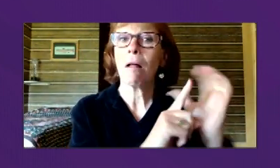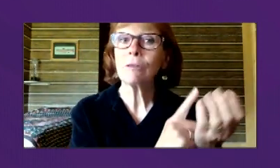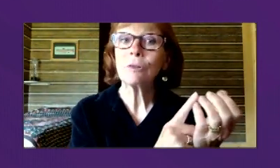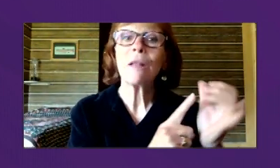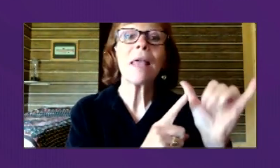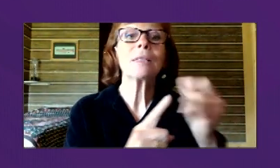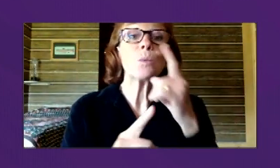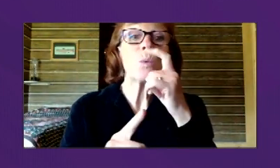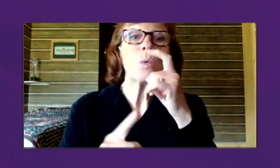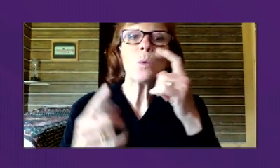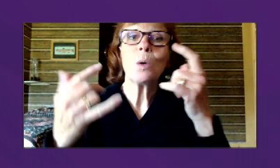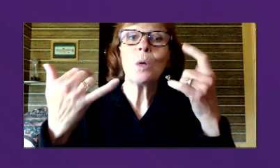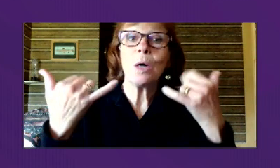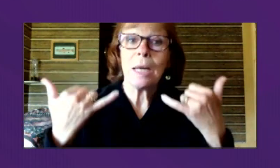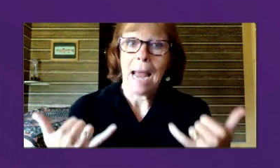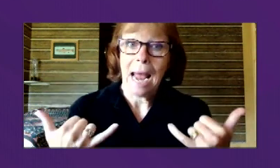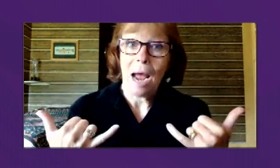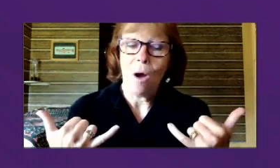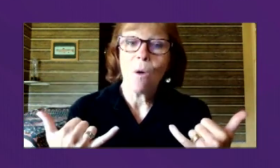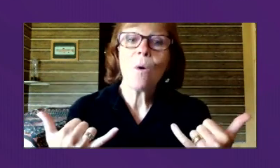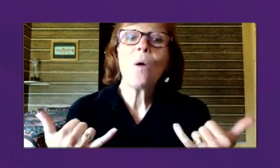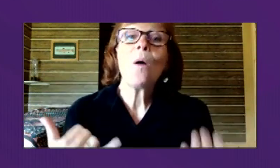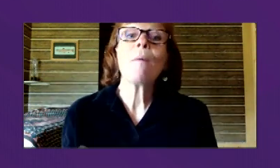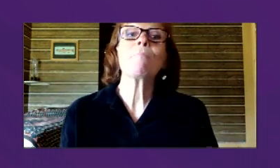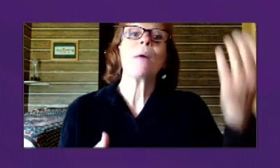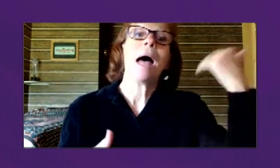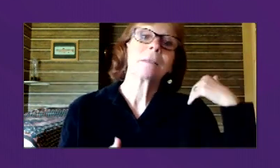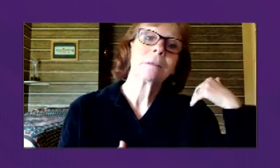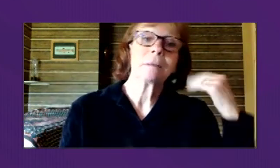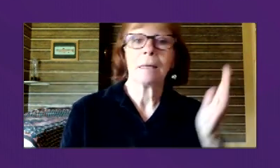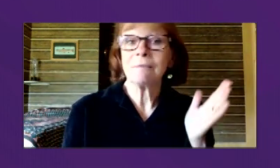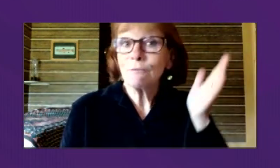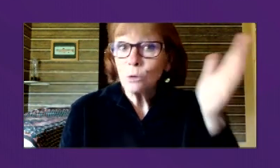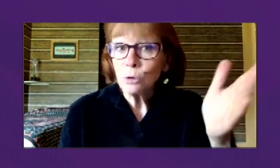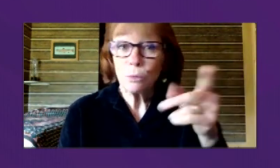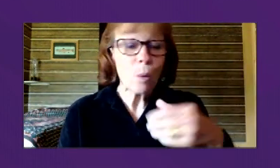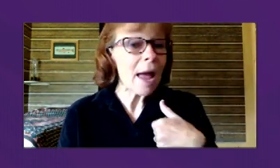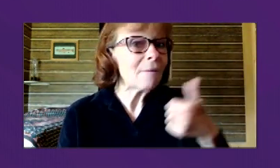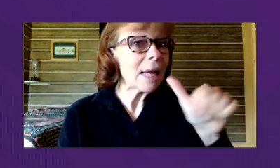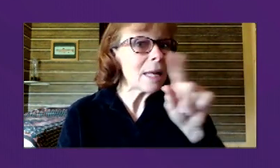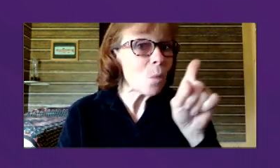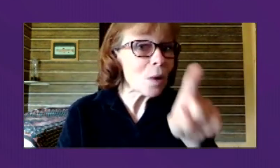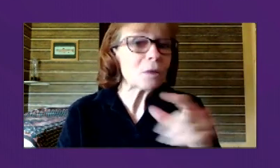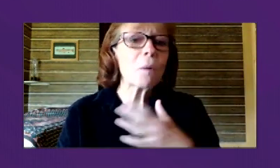and future. If you have any questions about land acknowledgments, please drop them in the chat.